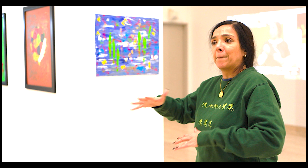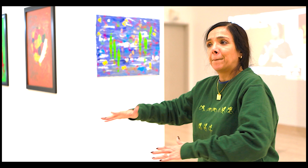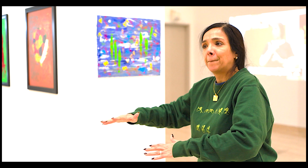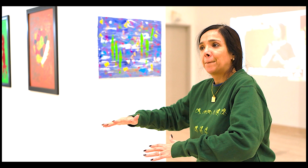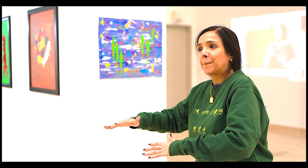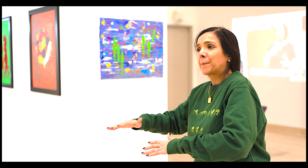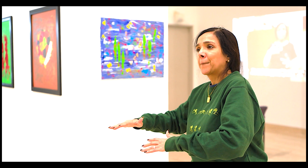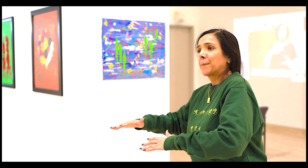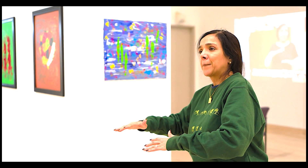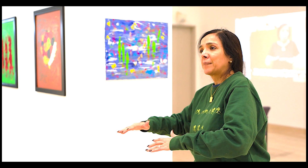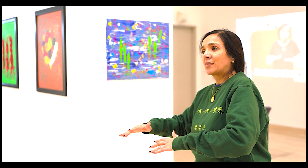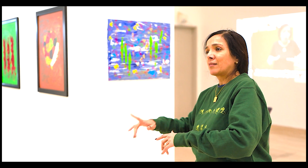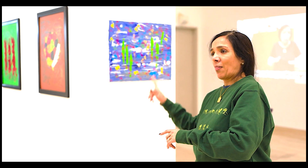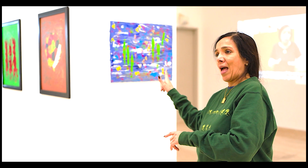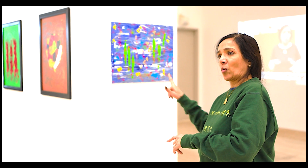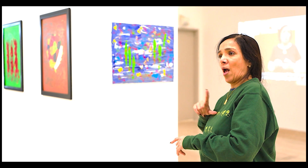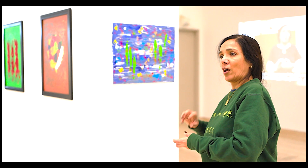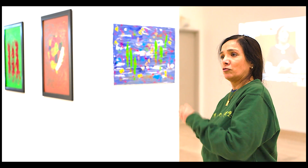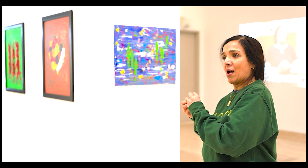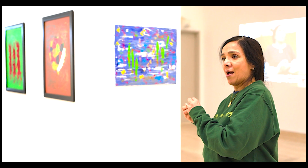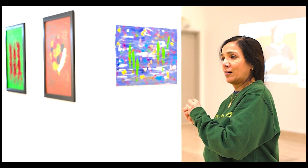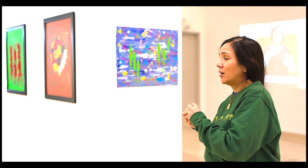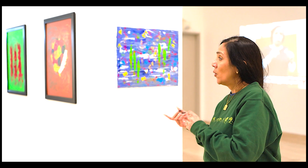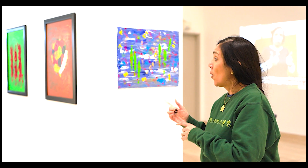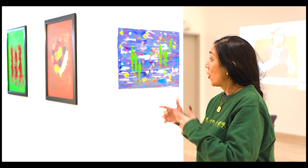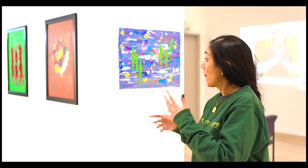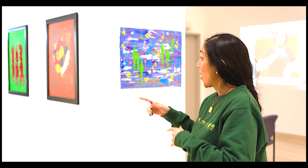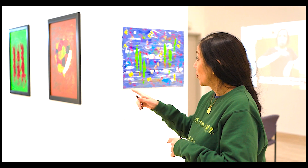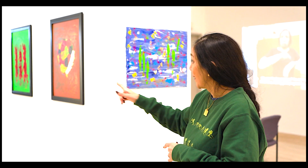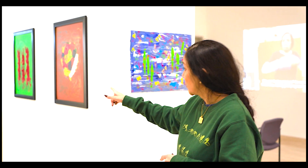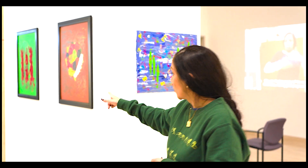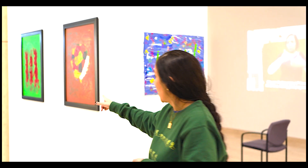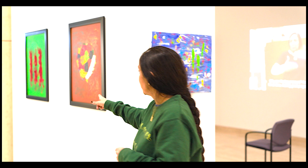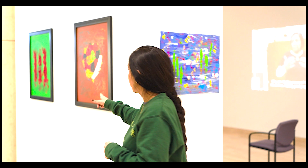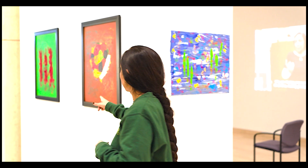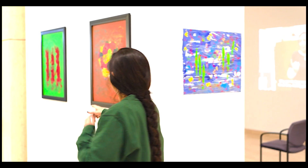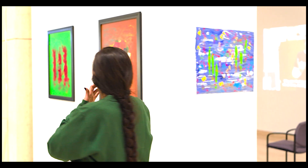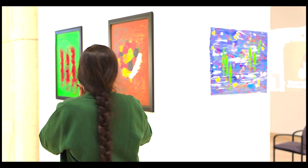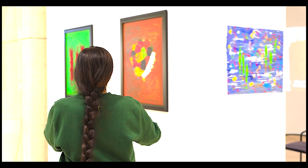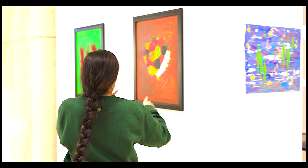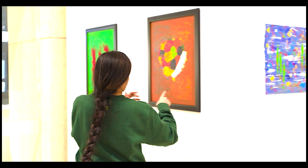and I could feel the rhythm, which I hope is depicted in this work. Compared to this one...